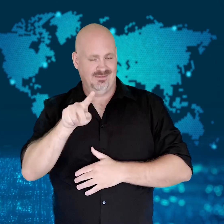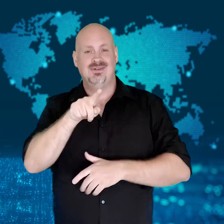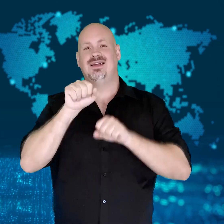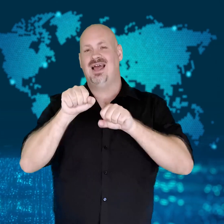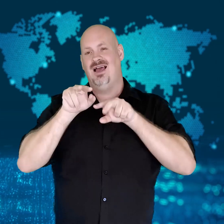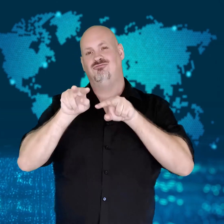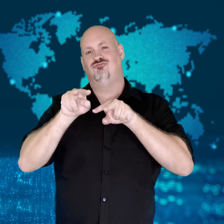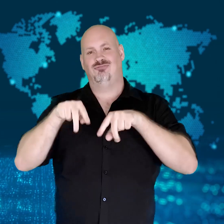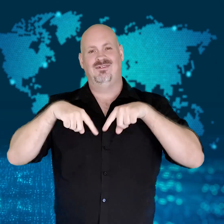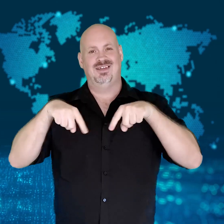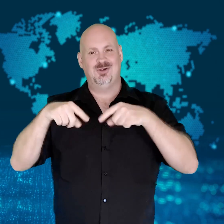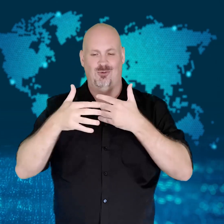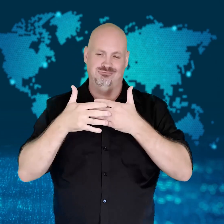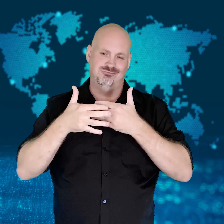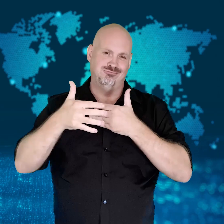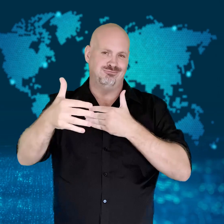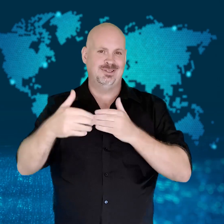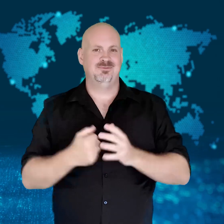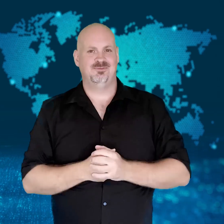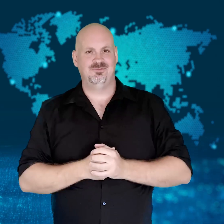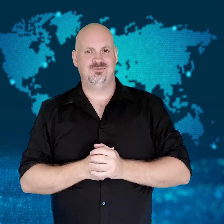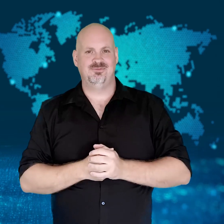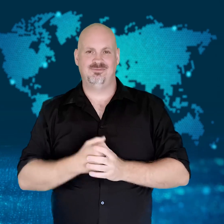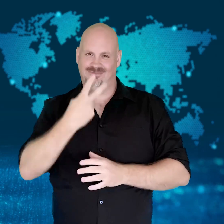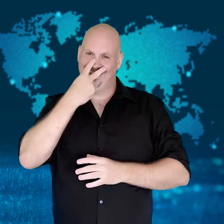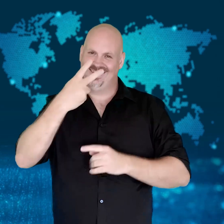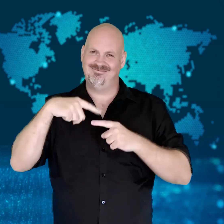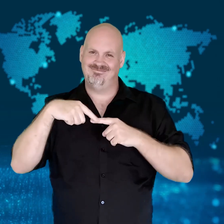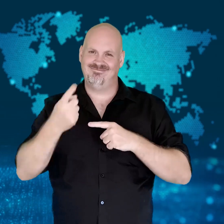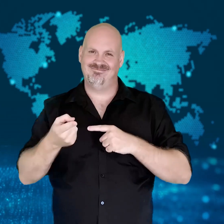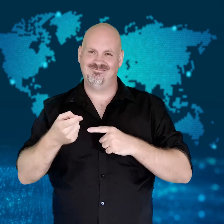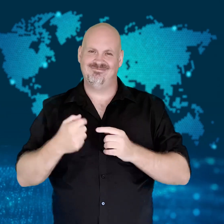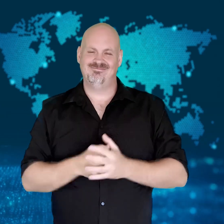to get new video updates! See you next time!